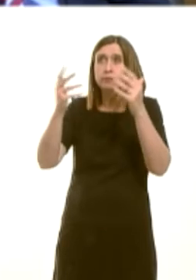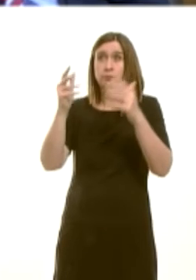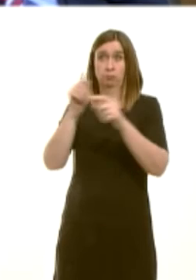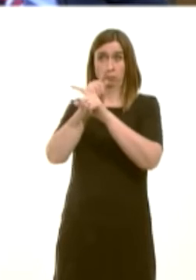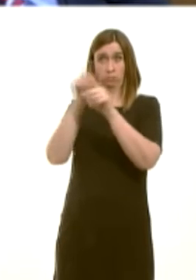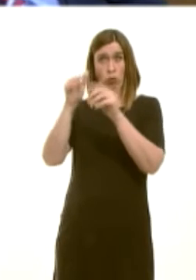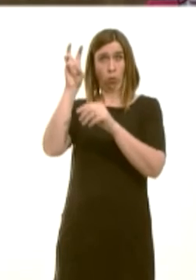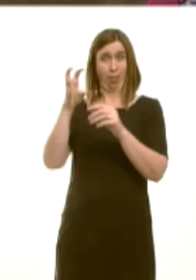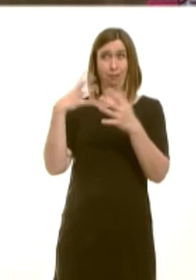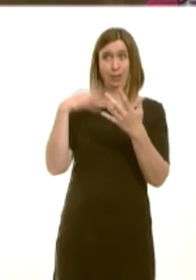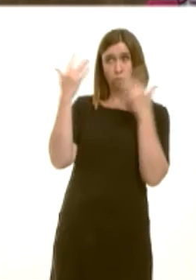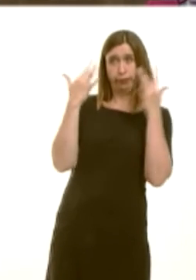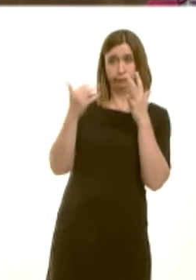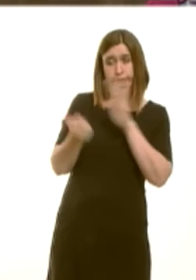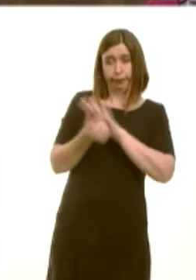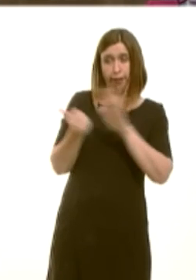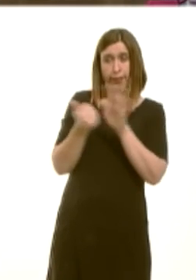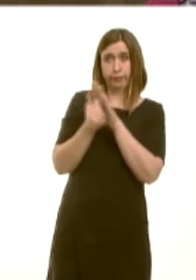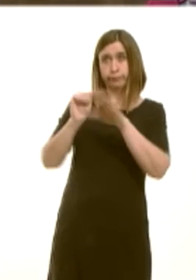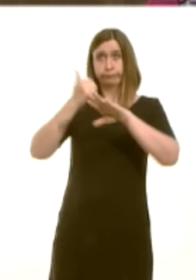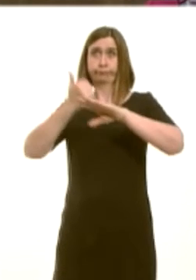how those skills can be made availableóitís not just Wylfa B, of course, but the Wrexham